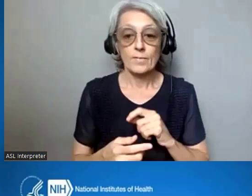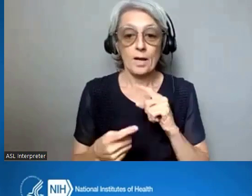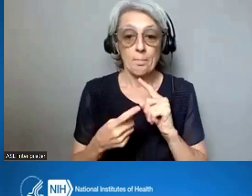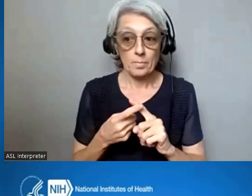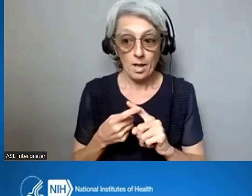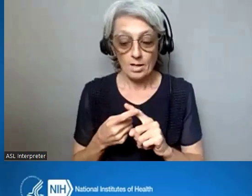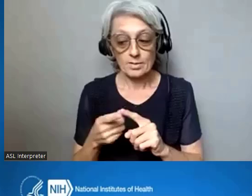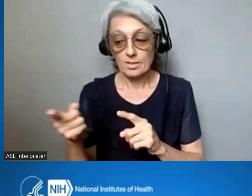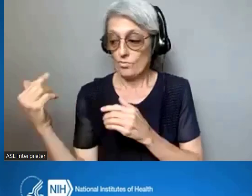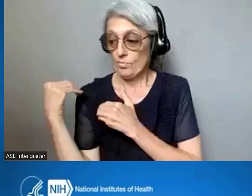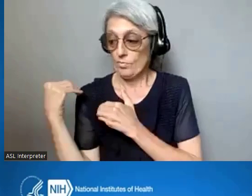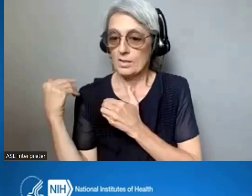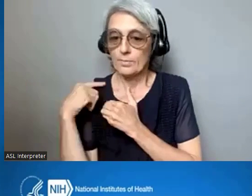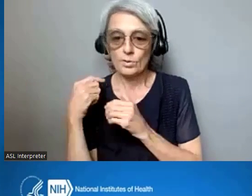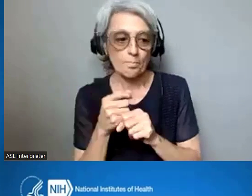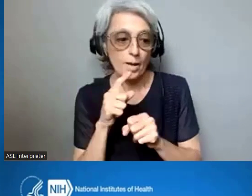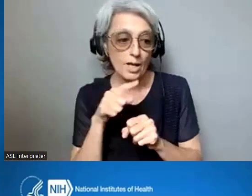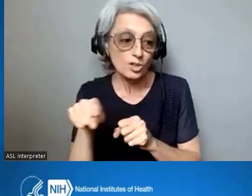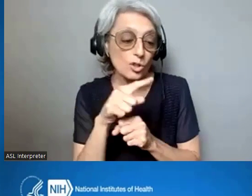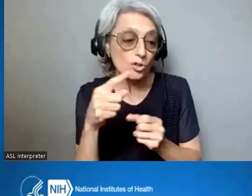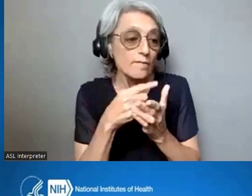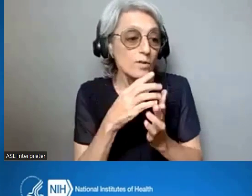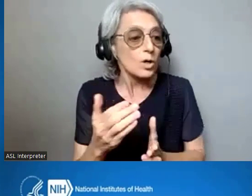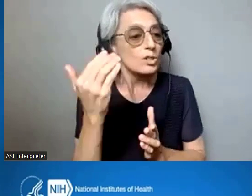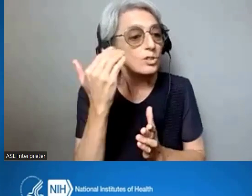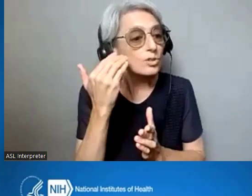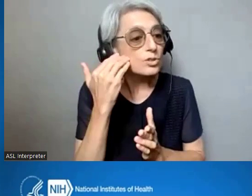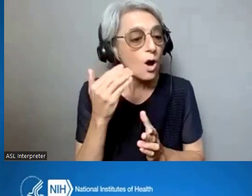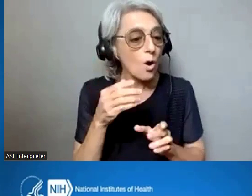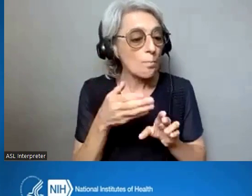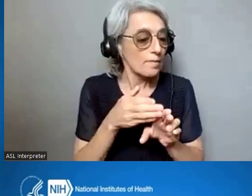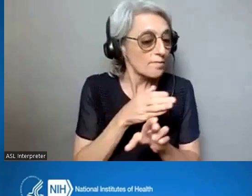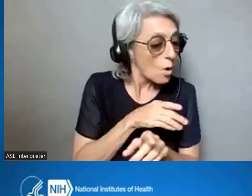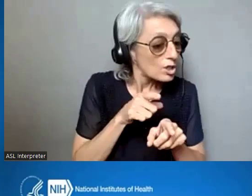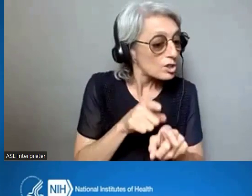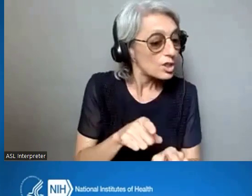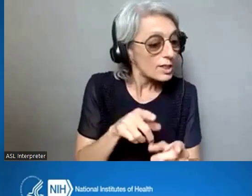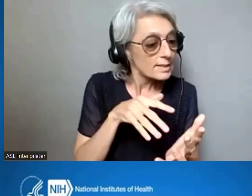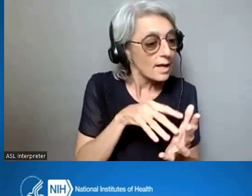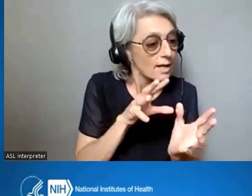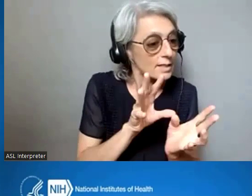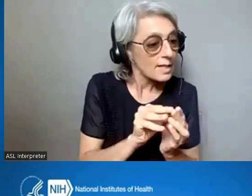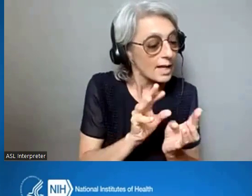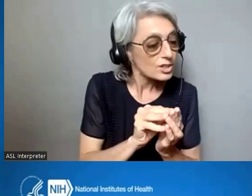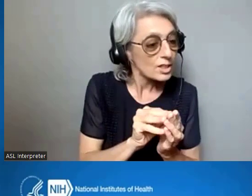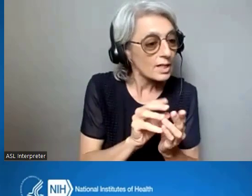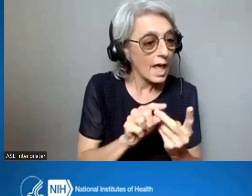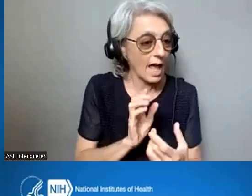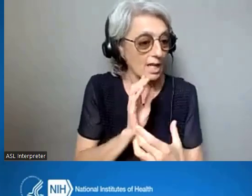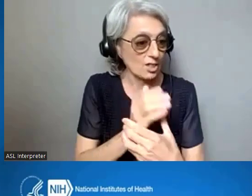to the reviewers before and during the study section, and to interrupt the discussion of an application